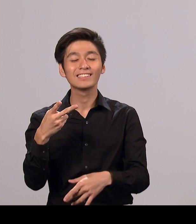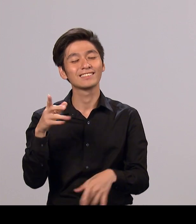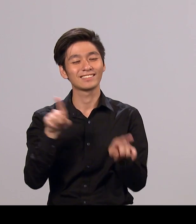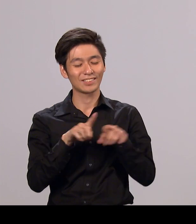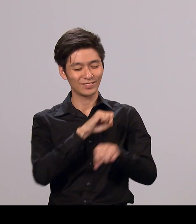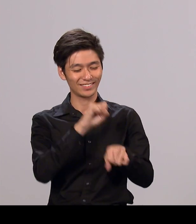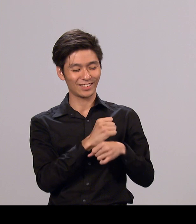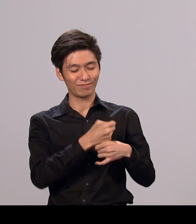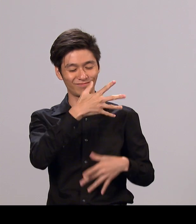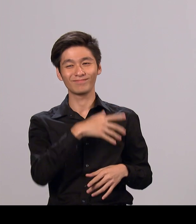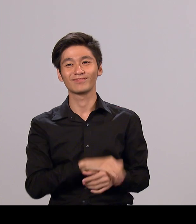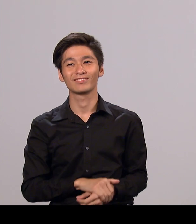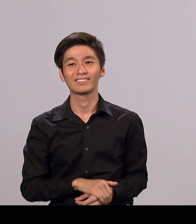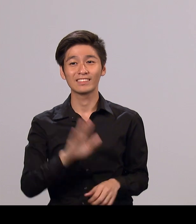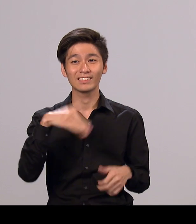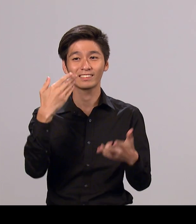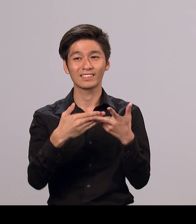And now we have a Chongqing Connectivity Initiative (CCI),